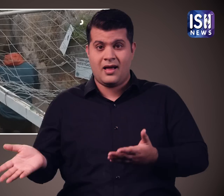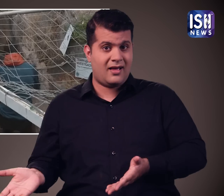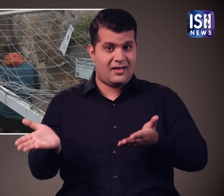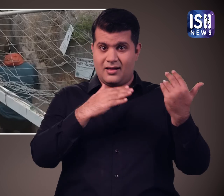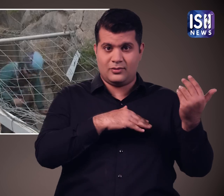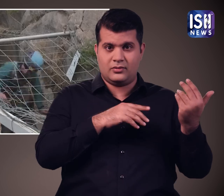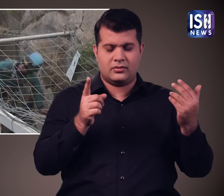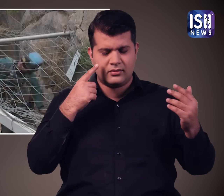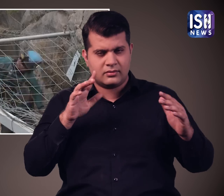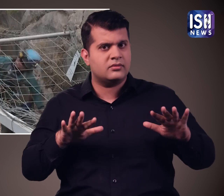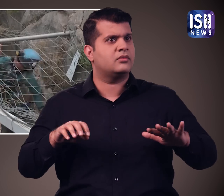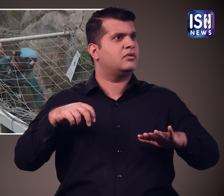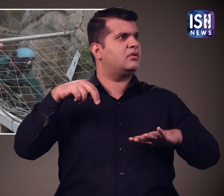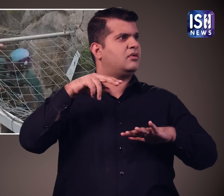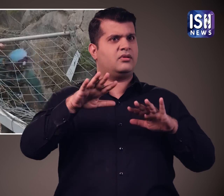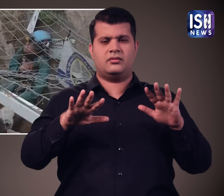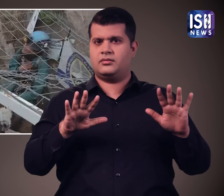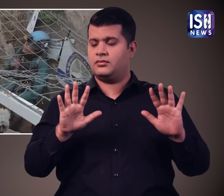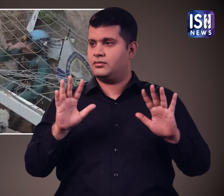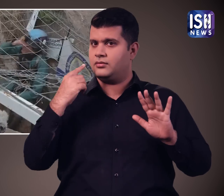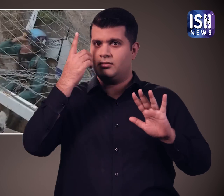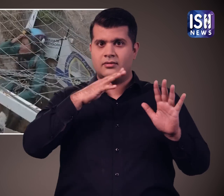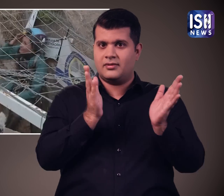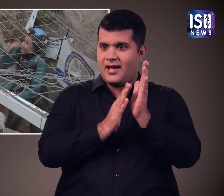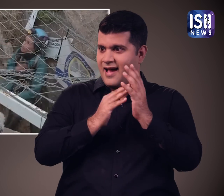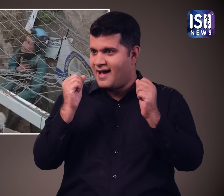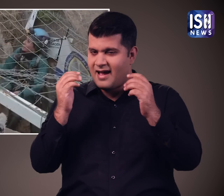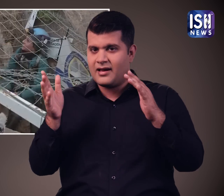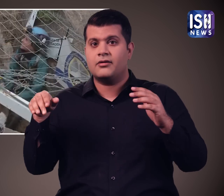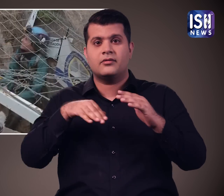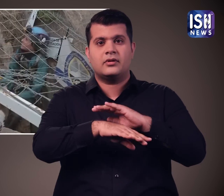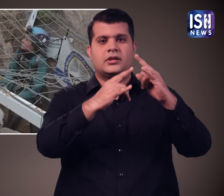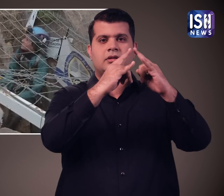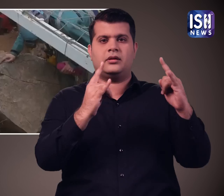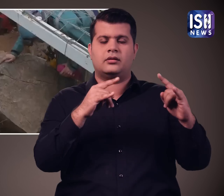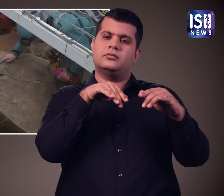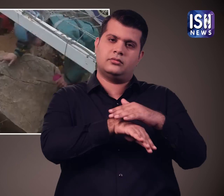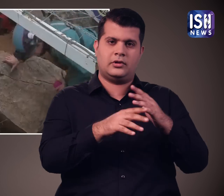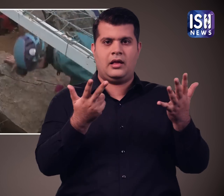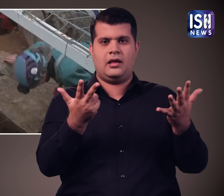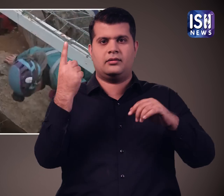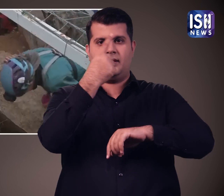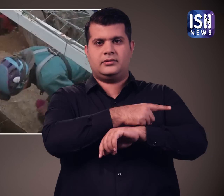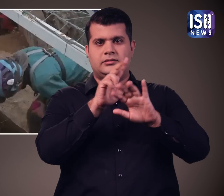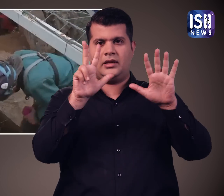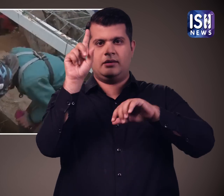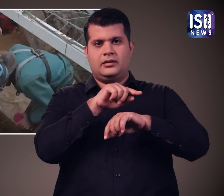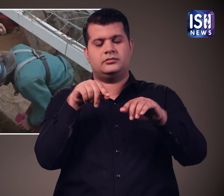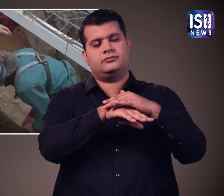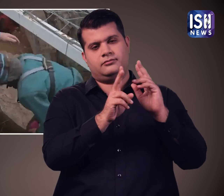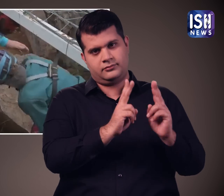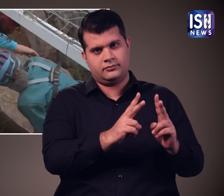After coming out of the cave, there was a lot of applause. She was little disoriented and stayed inside a tent.